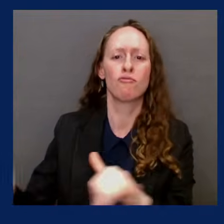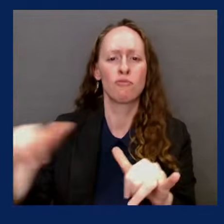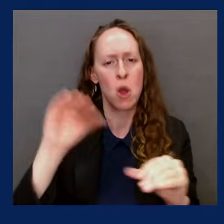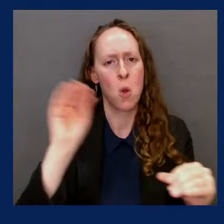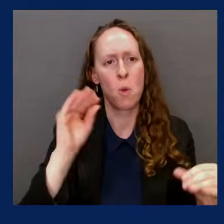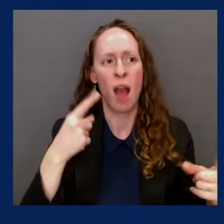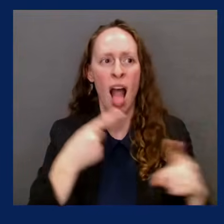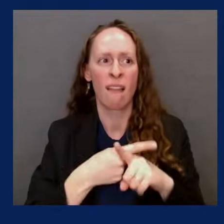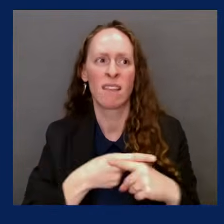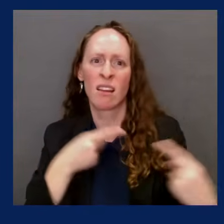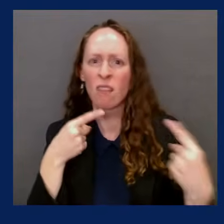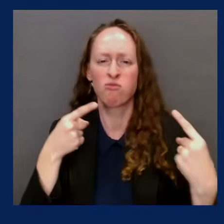Prime Minister Albanese: Geoff.